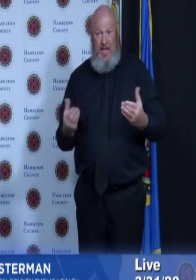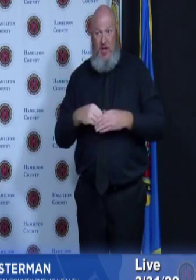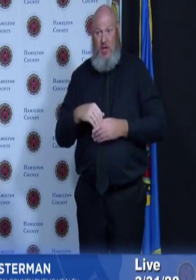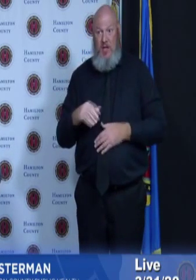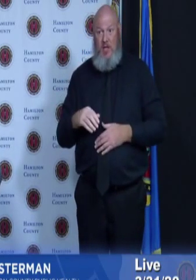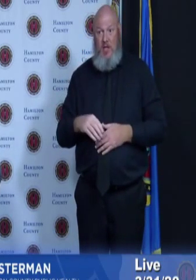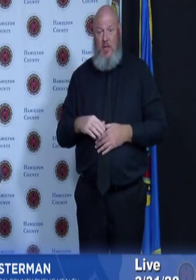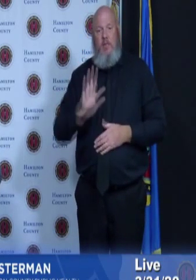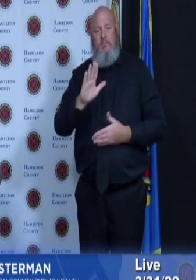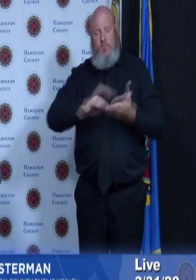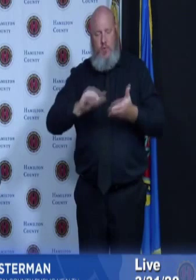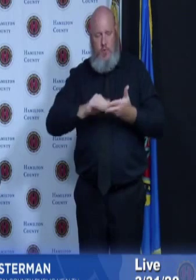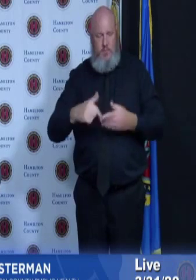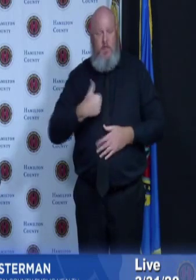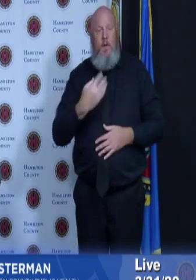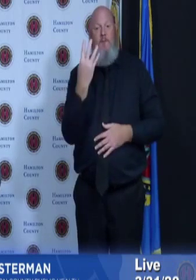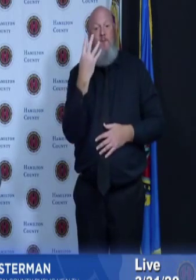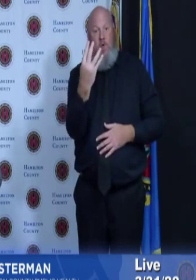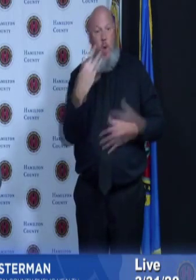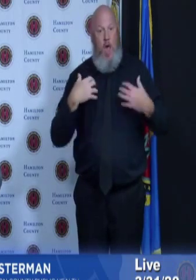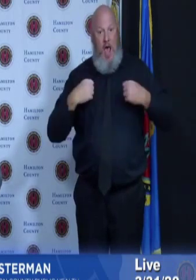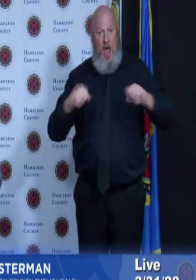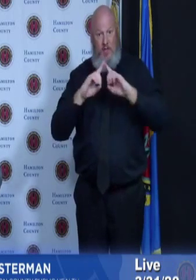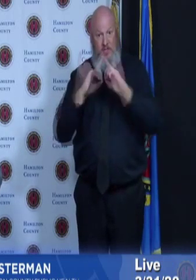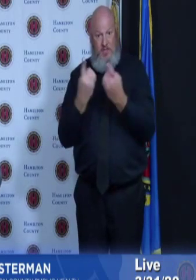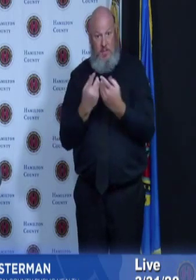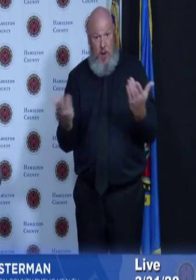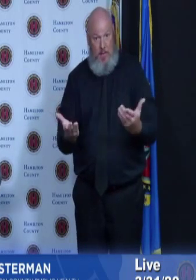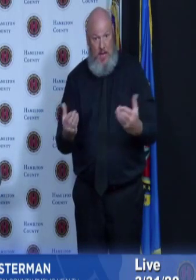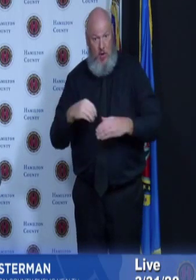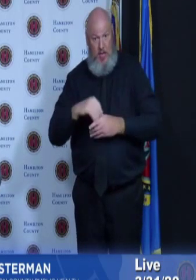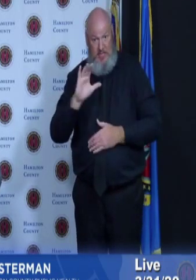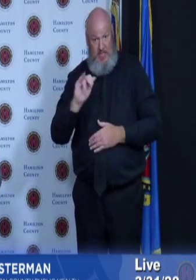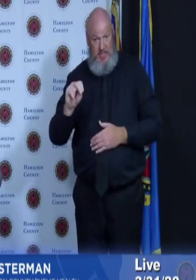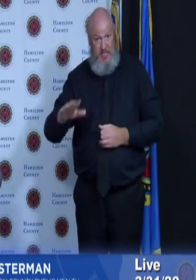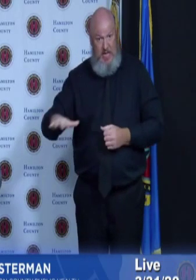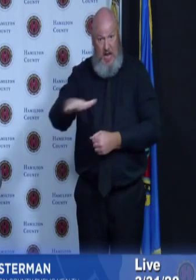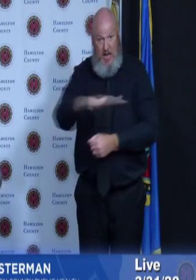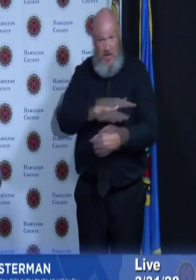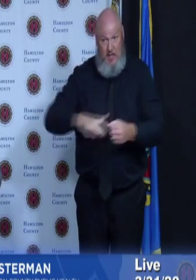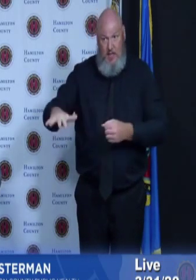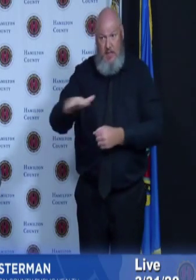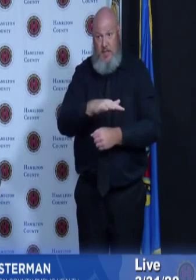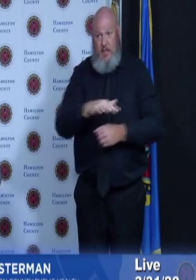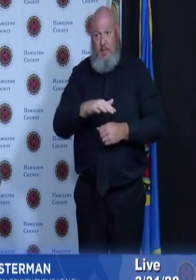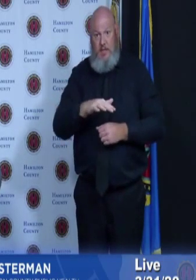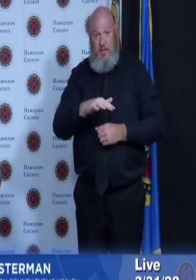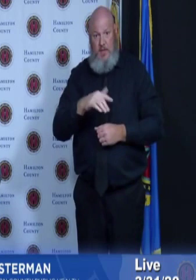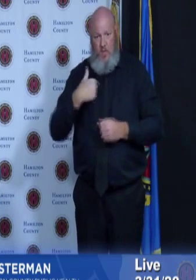across the board as possible doesn't work perfect every time and as I mentioned earlier in the press conference our goal is let's focus on